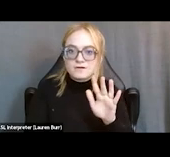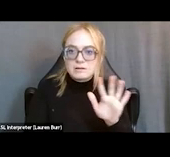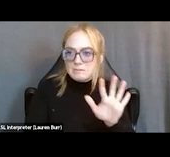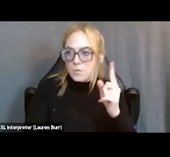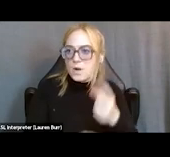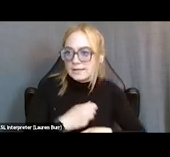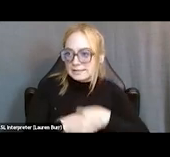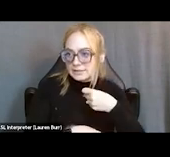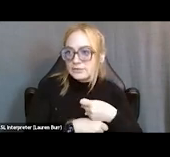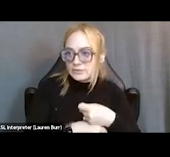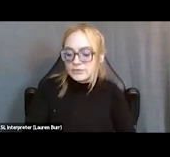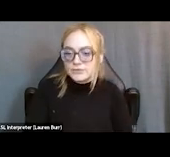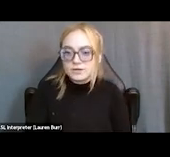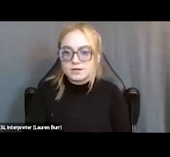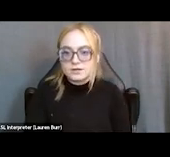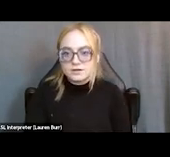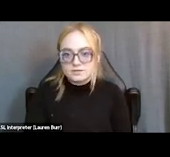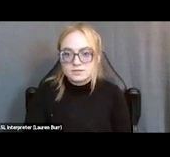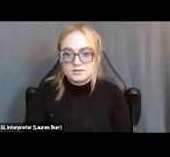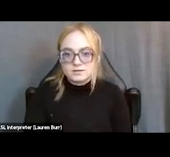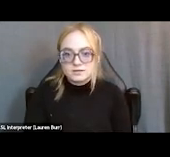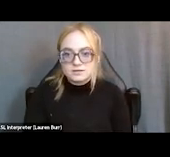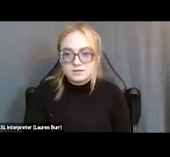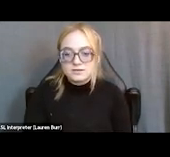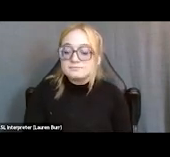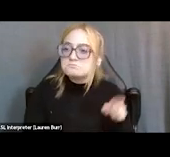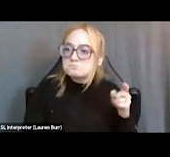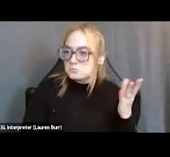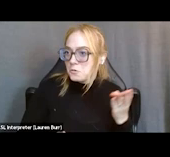and she offered to share her experience